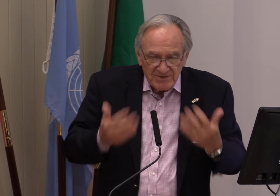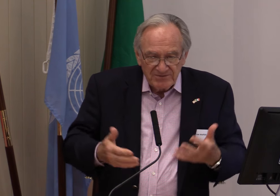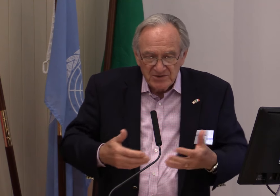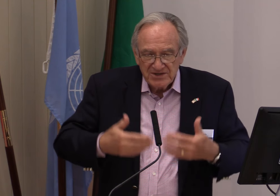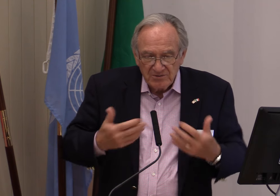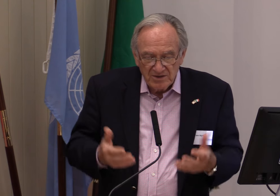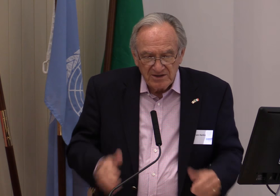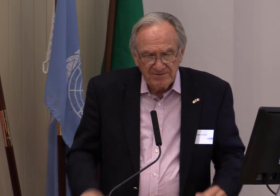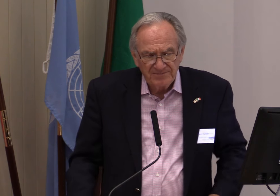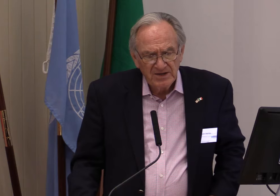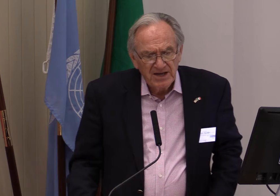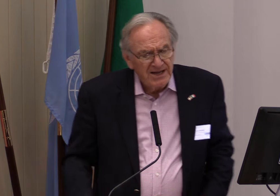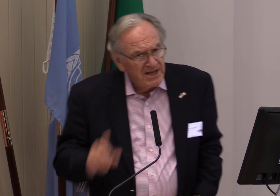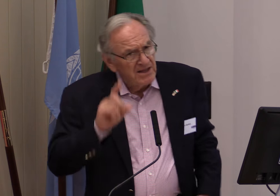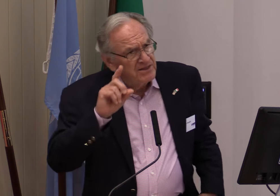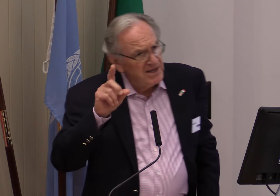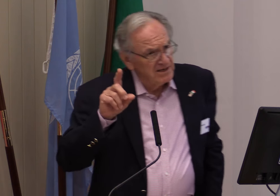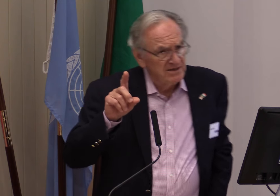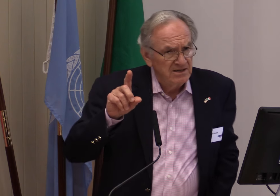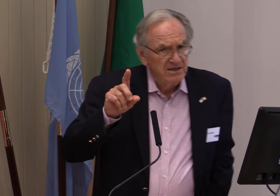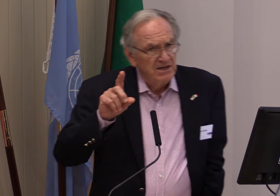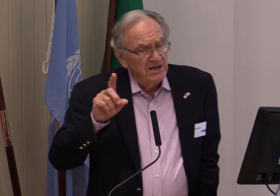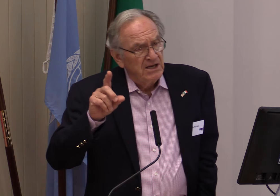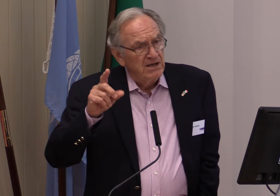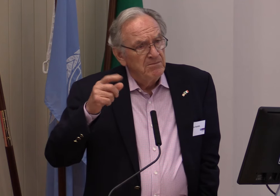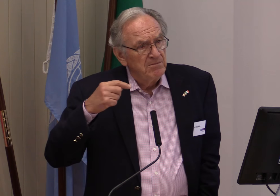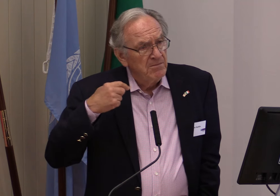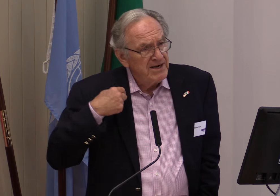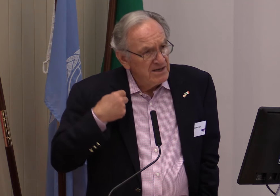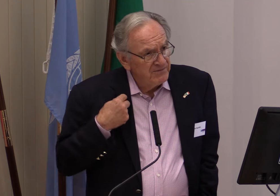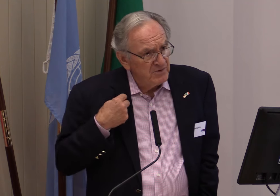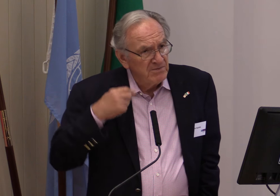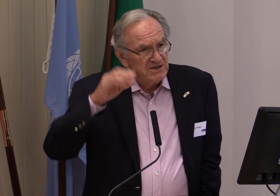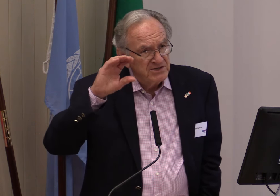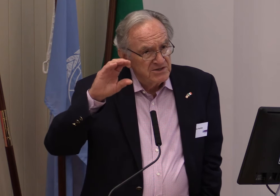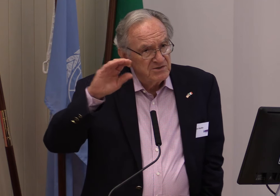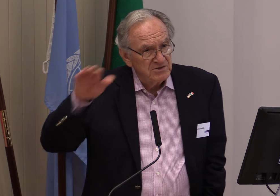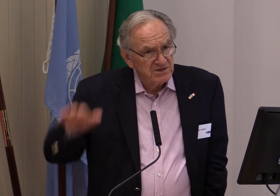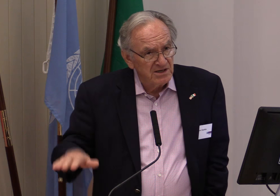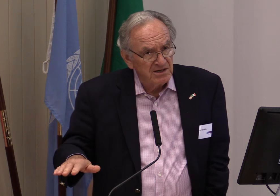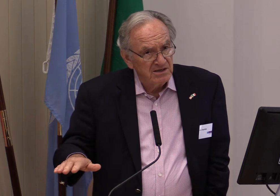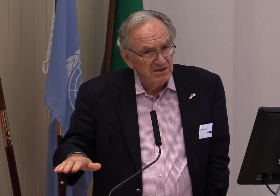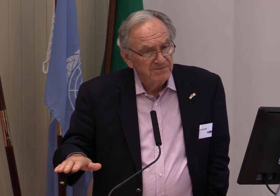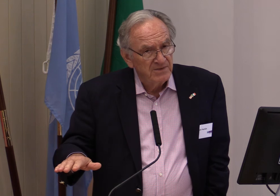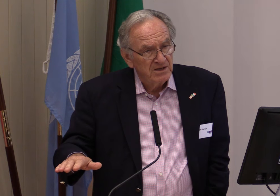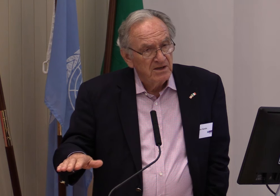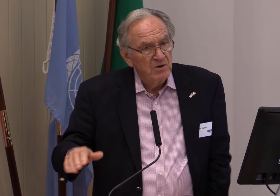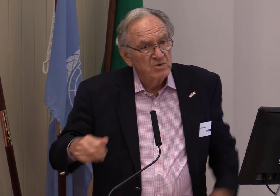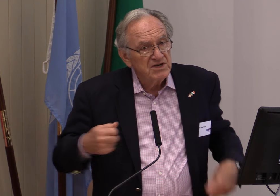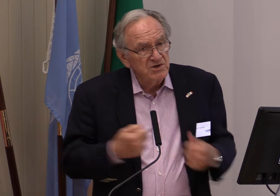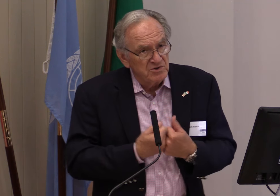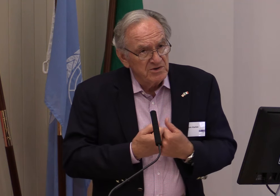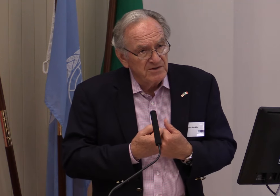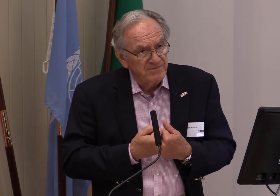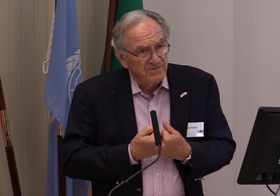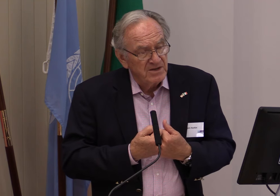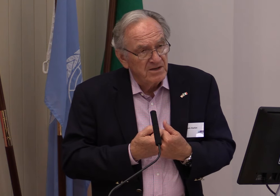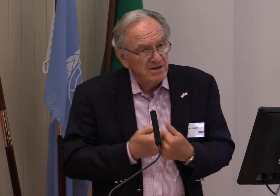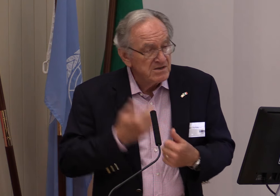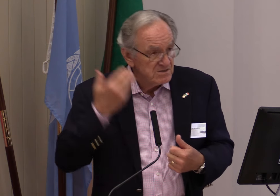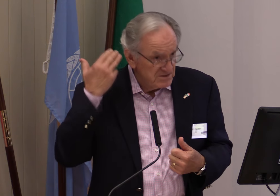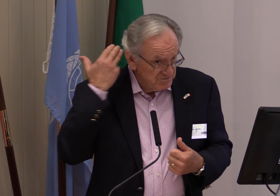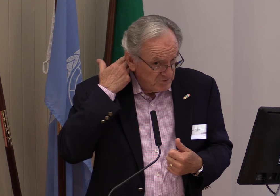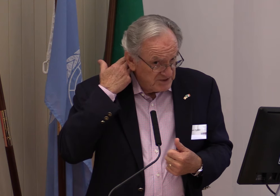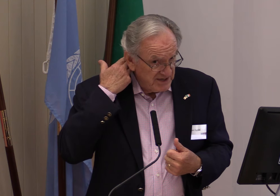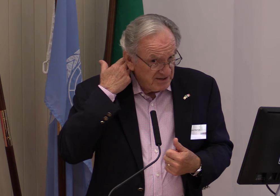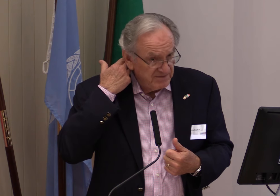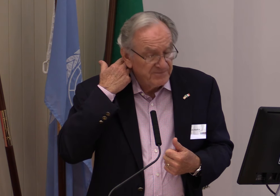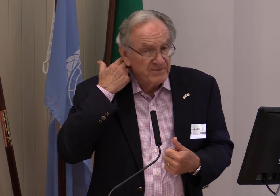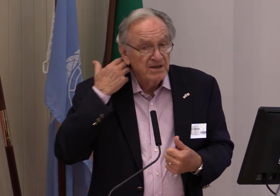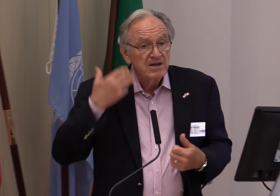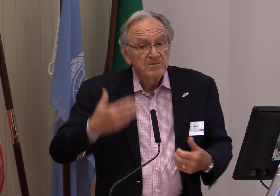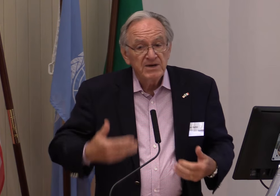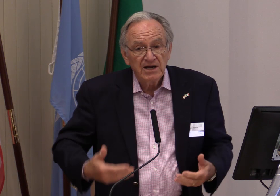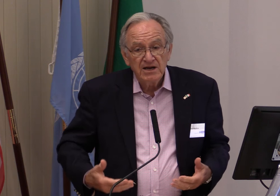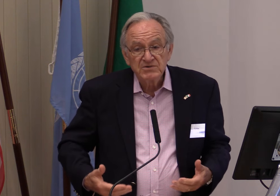That was my first thing, then my nephew, my sister's son was injured, in his neck, became